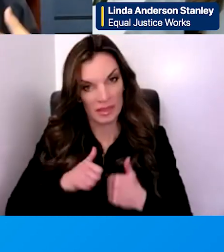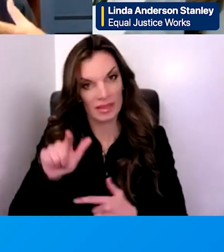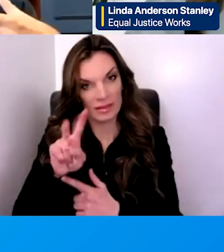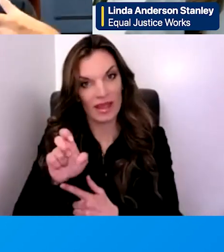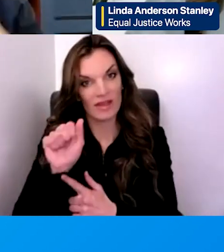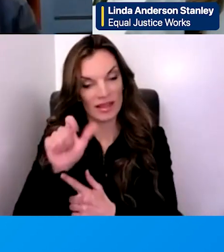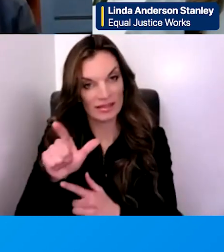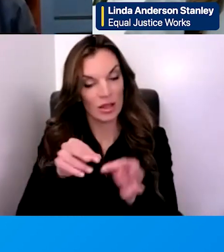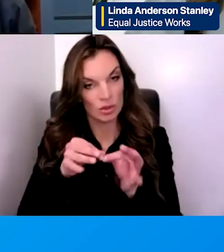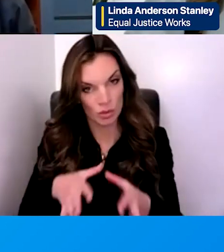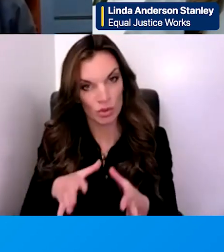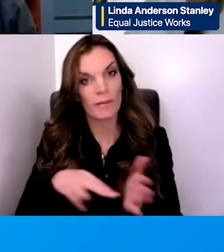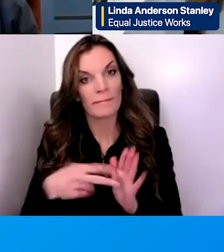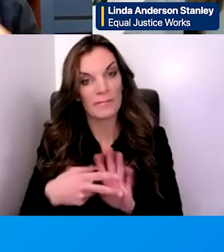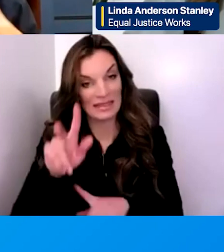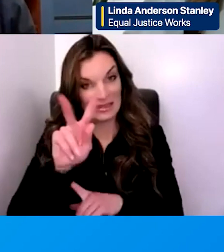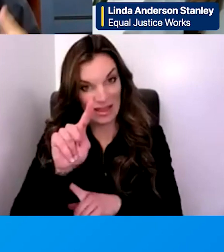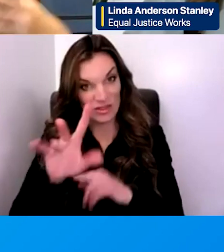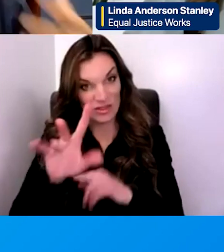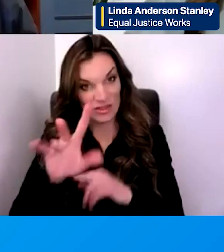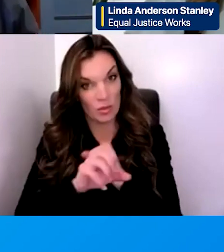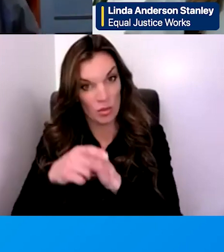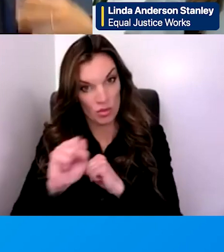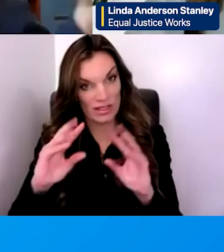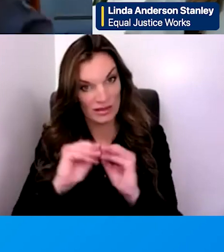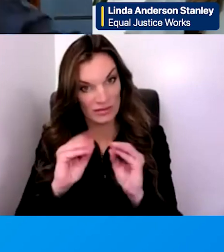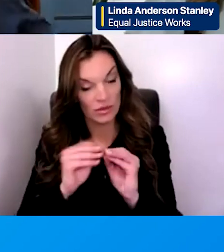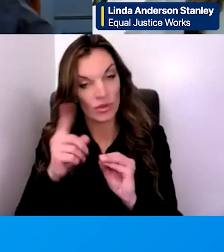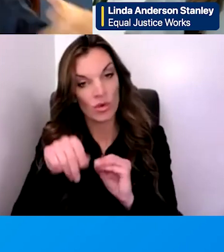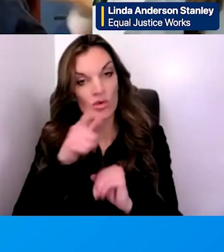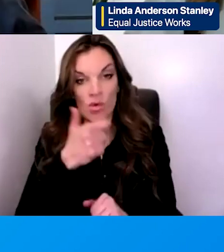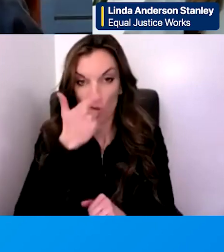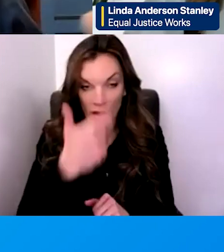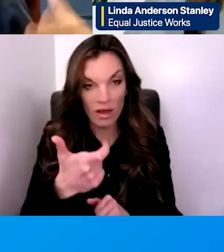So if it's a televised press conference everybody who tunes in or listens to an audio of it